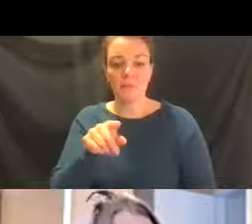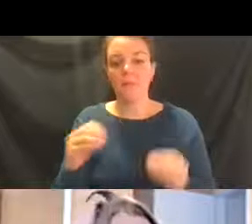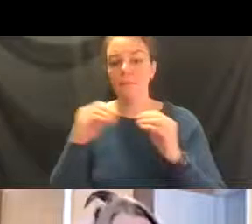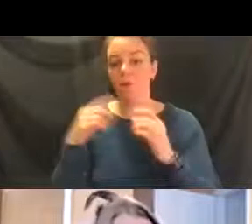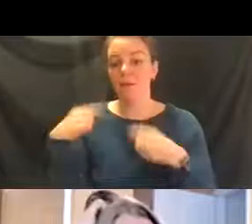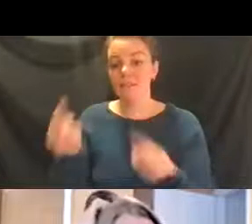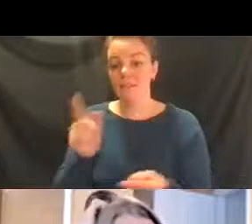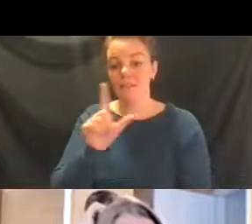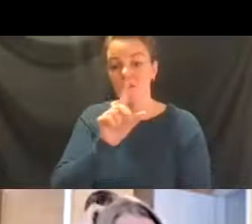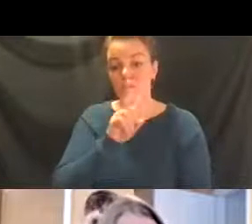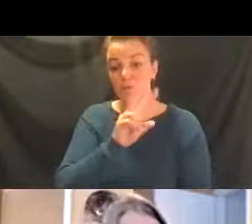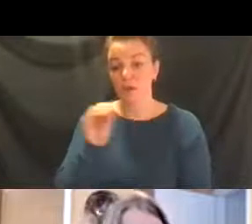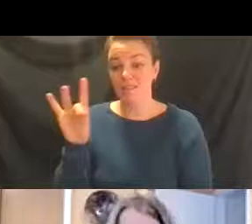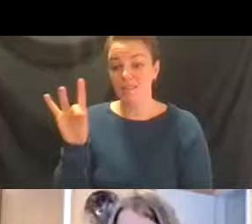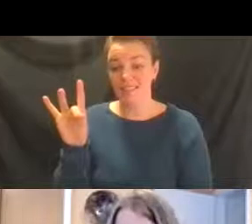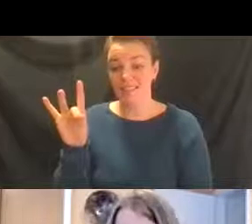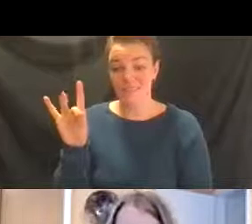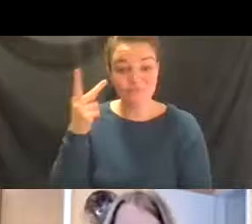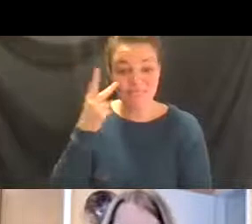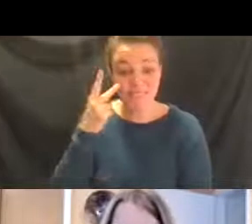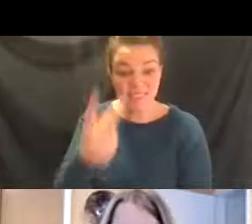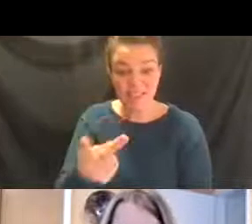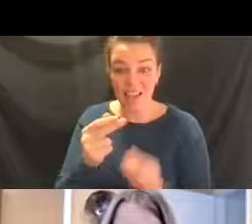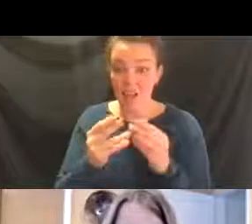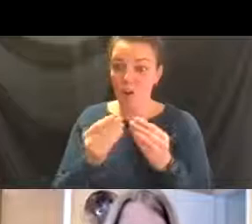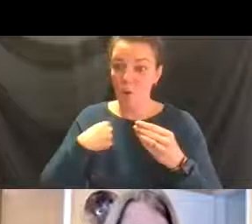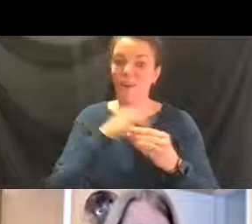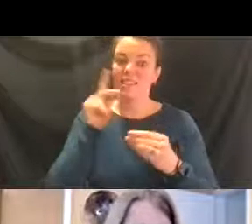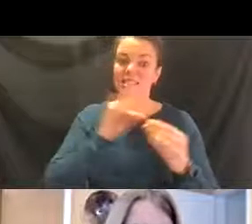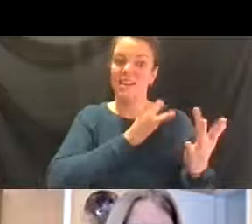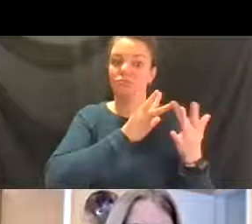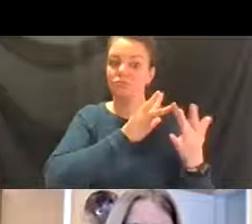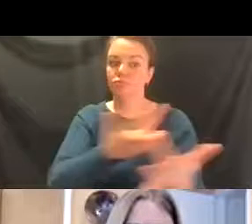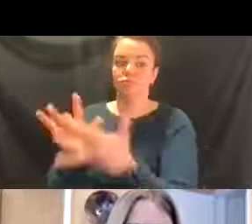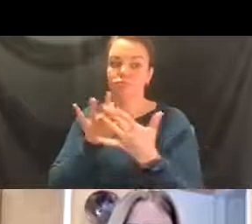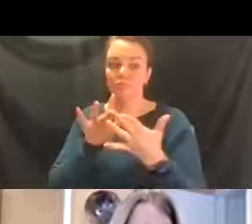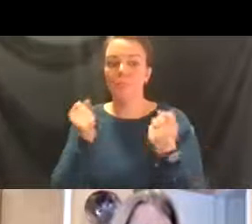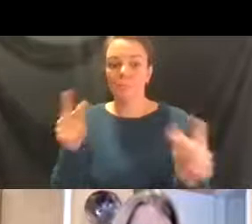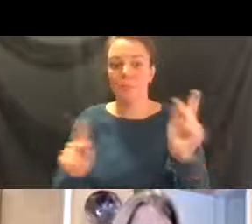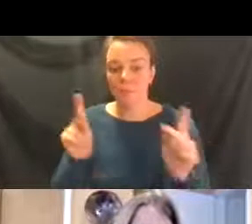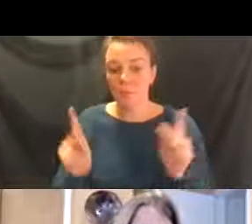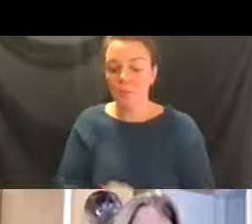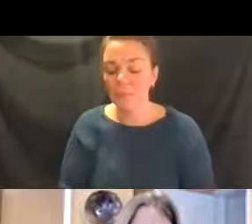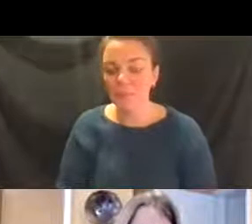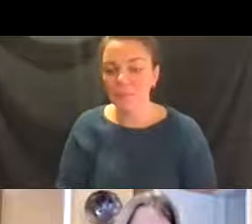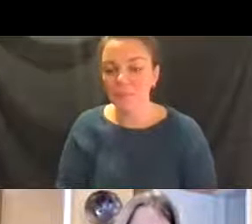the reach that we were able to accomplish with our initiatives. over 10,000 people